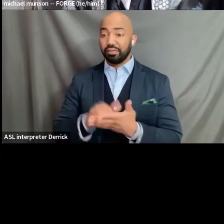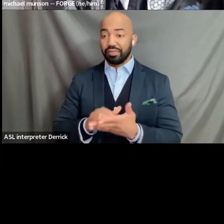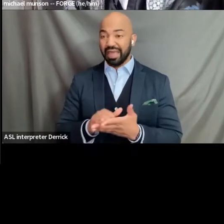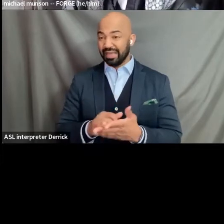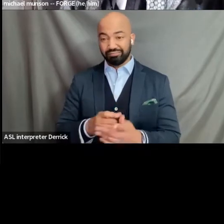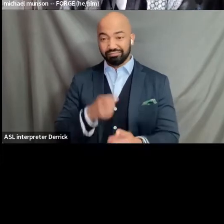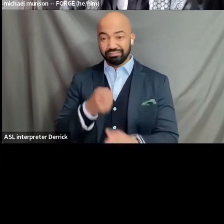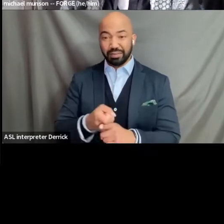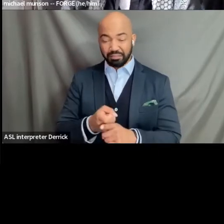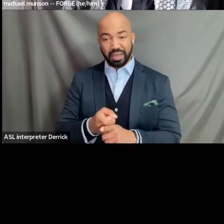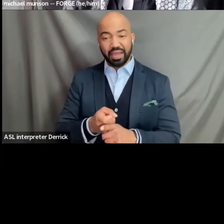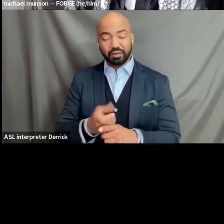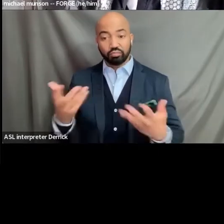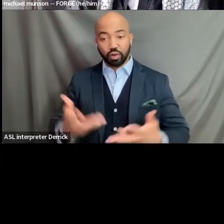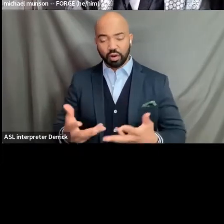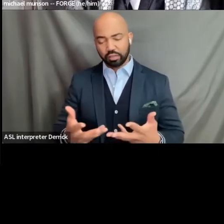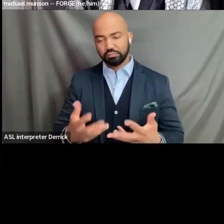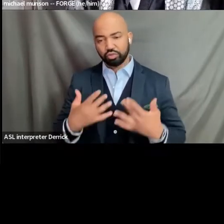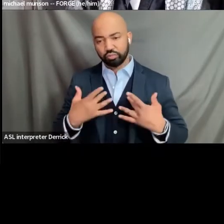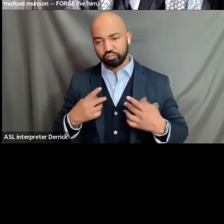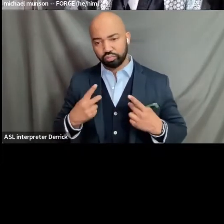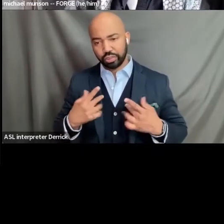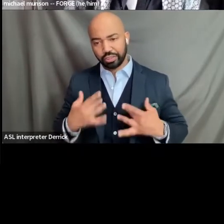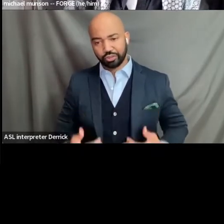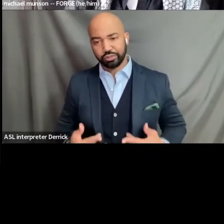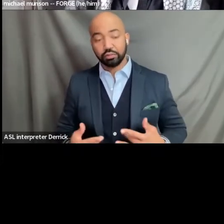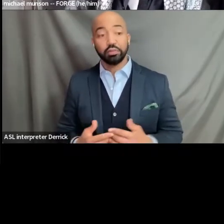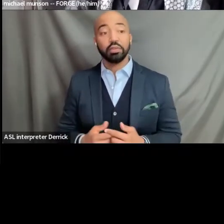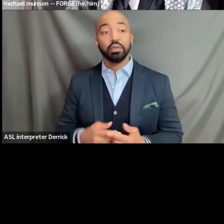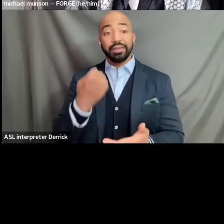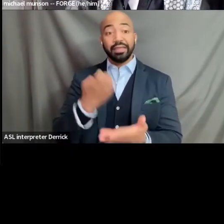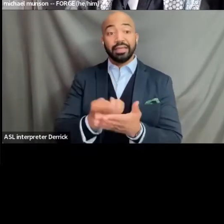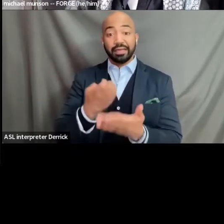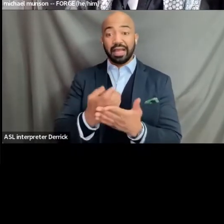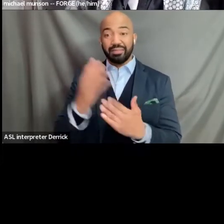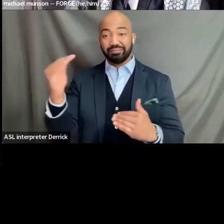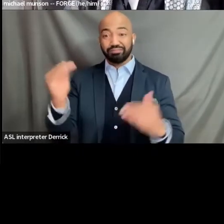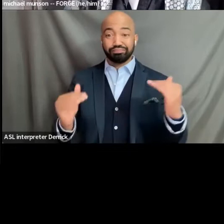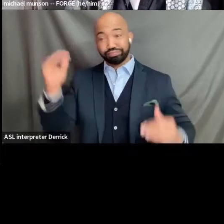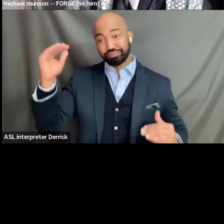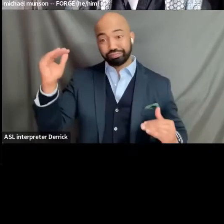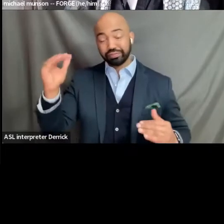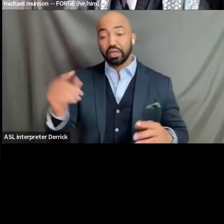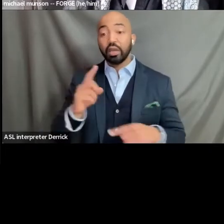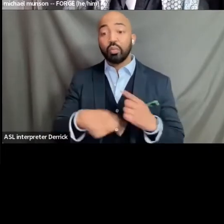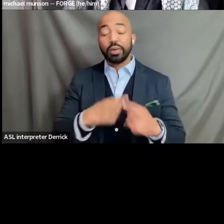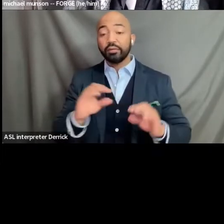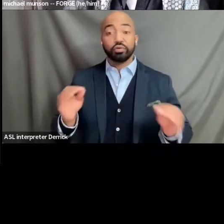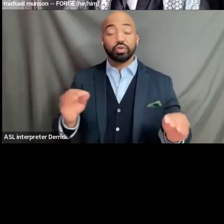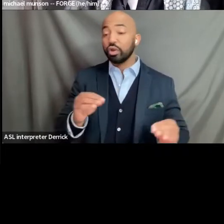We could look at those economic disparities and realize that when people are not making money through work, they may not have stable housing.